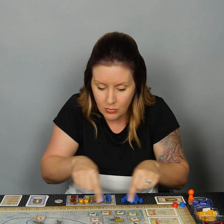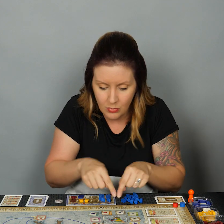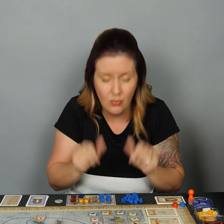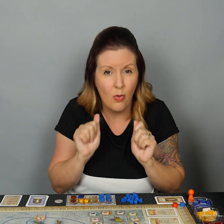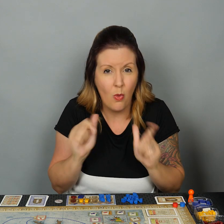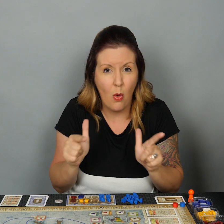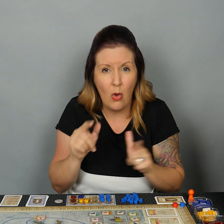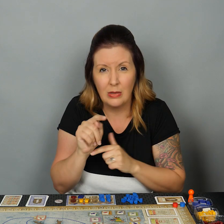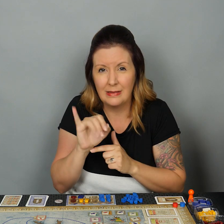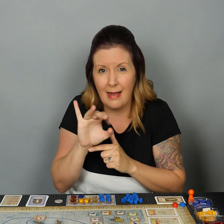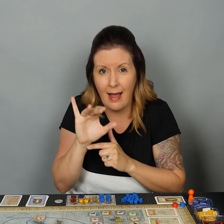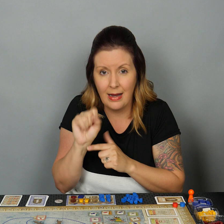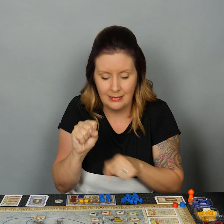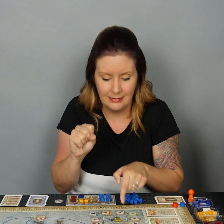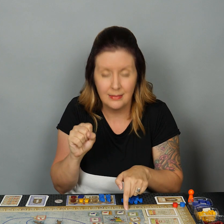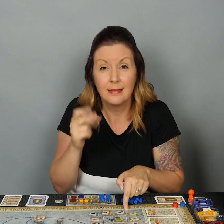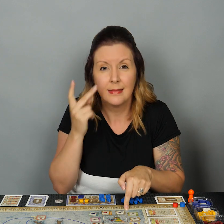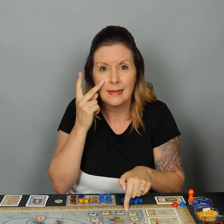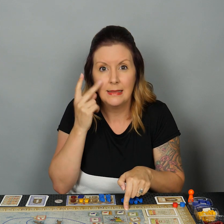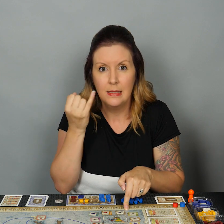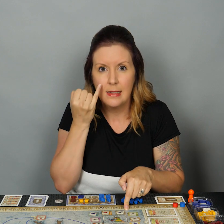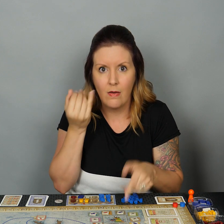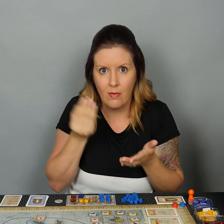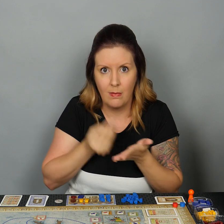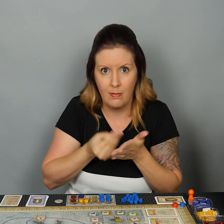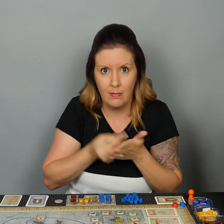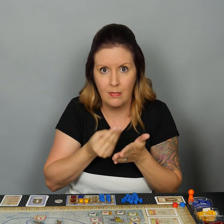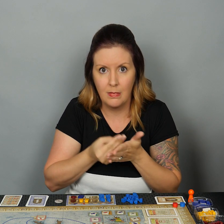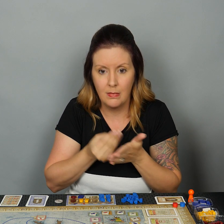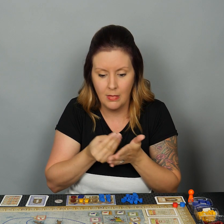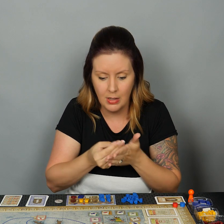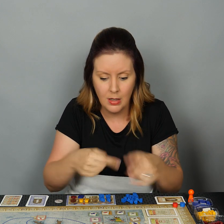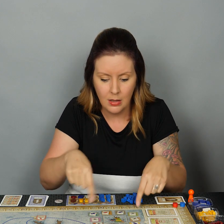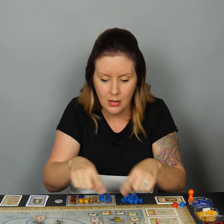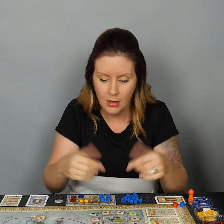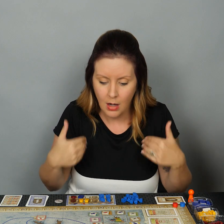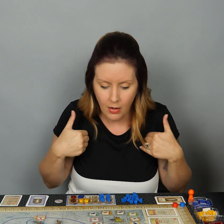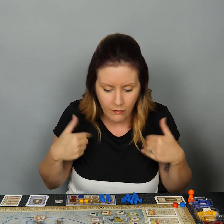Look at all of the tiles in the bonus area and see how many show money.